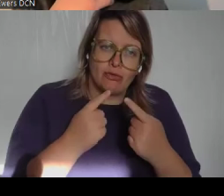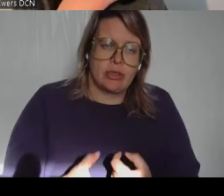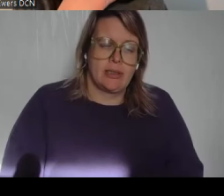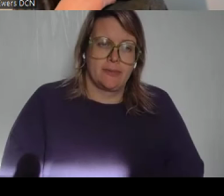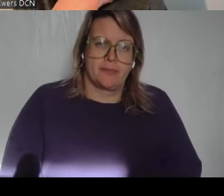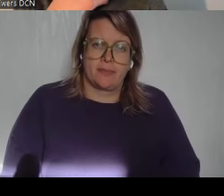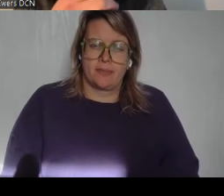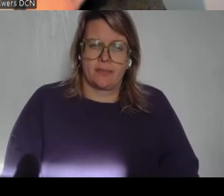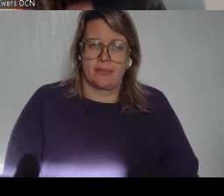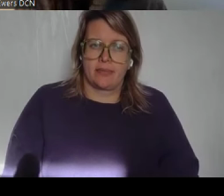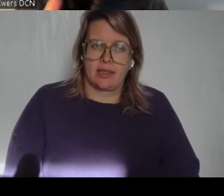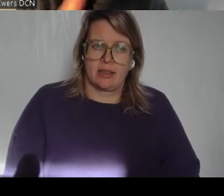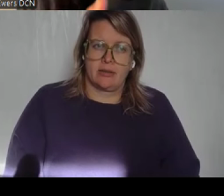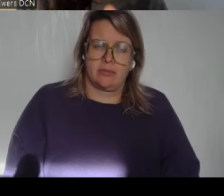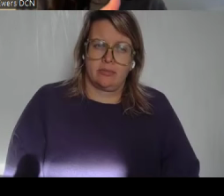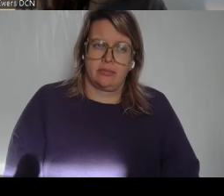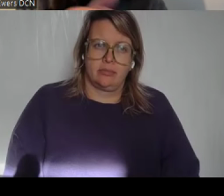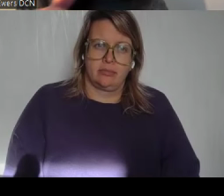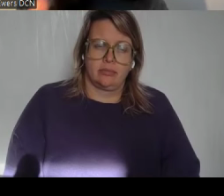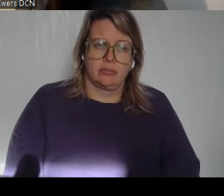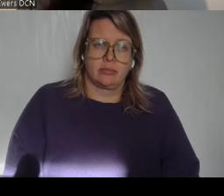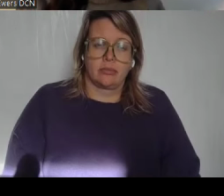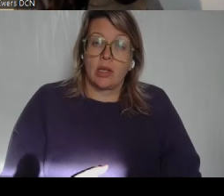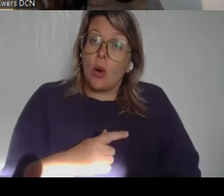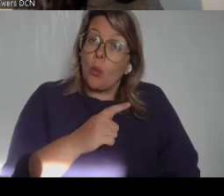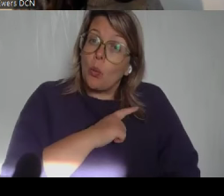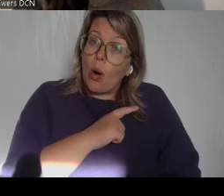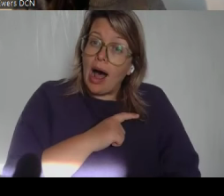Just thought you might be interested in seeing why people are coming off email.